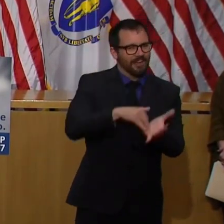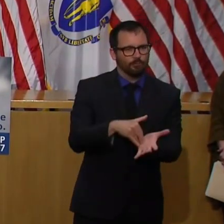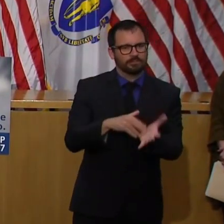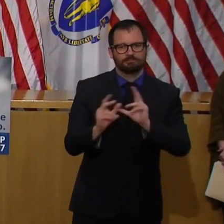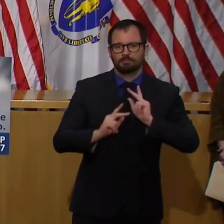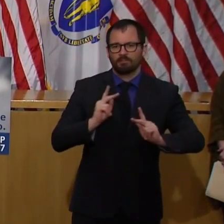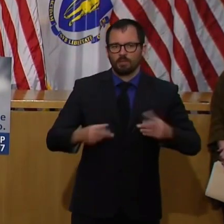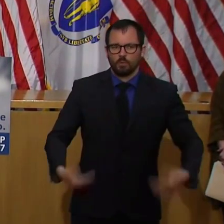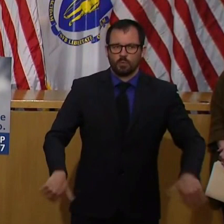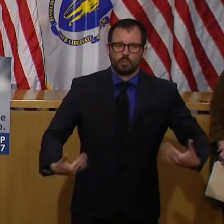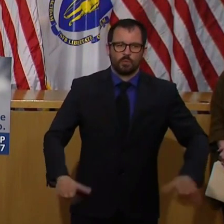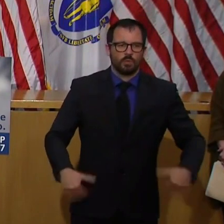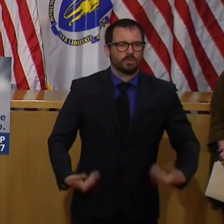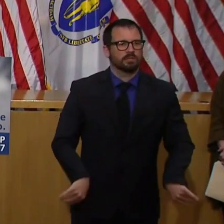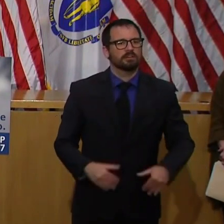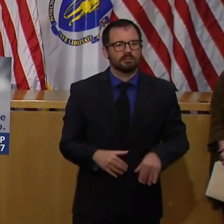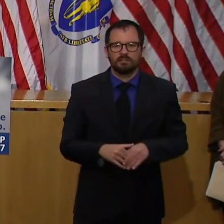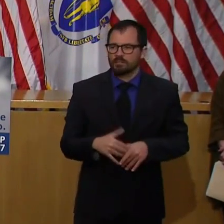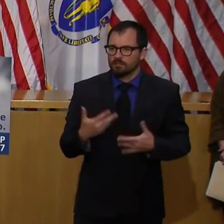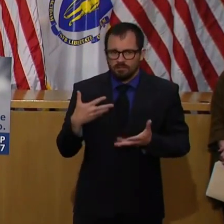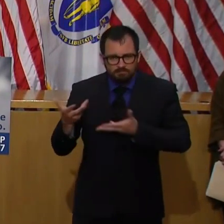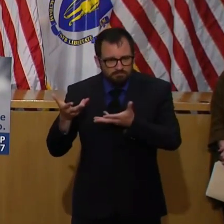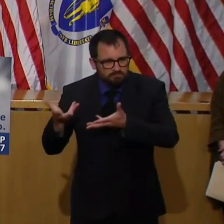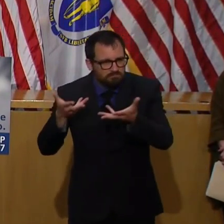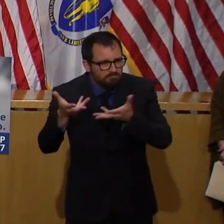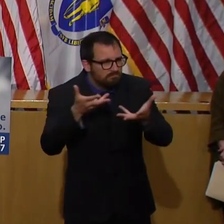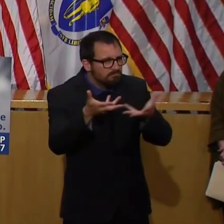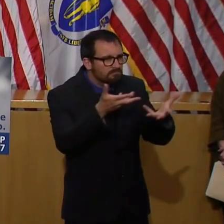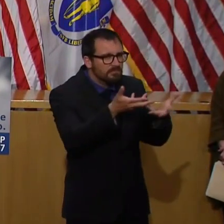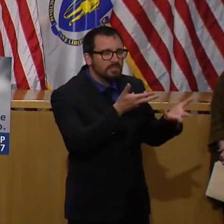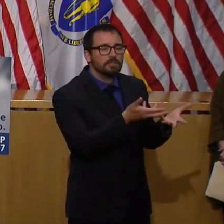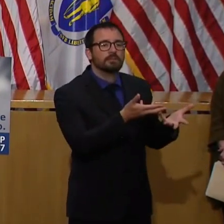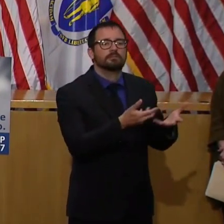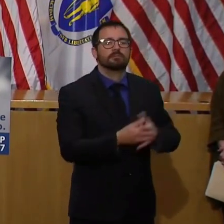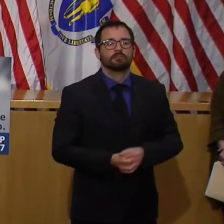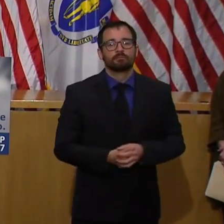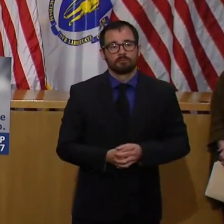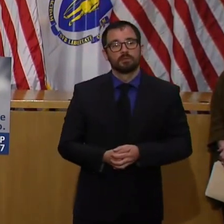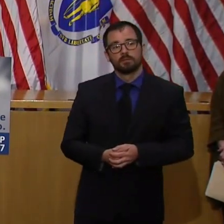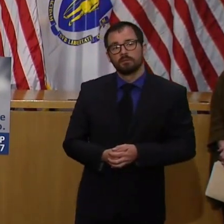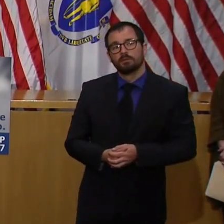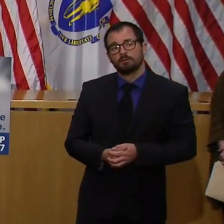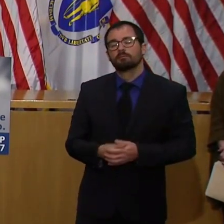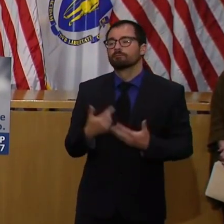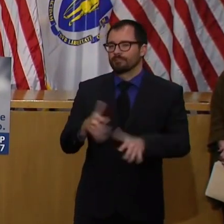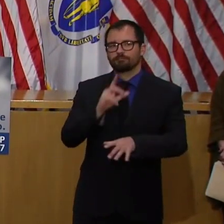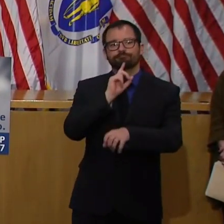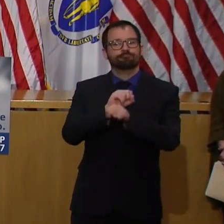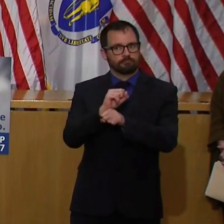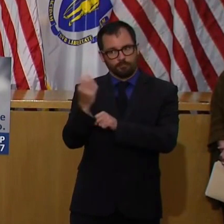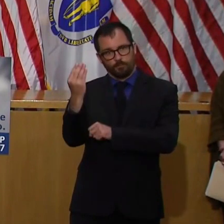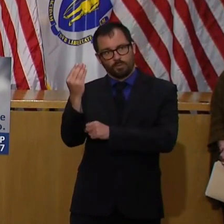TRACING. TO DATE THE COMMUNITY TRACING COLLABORATIVE IS CONNECTED WITH NEARLY 14,000 CONFIRMED CASES